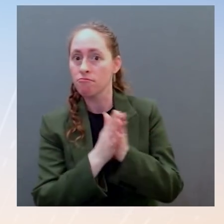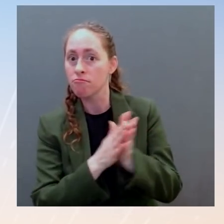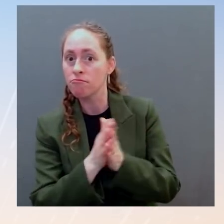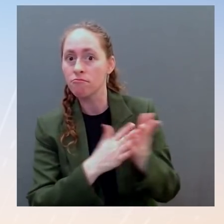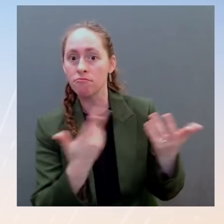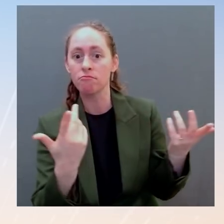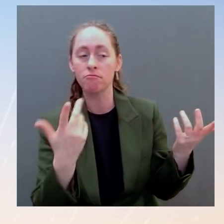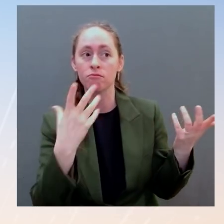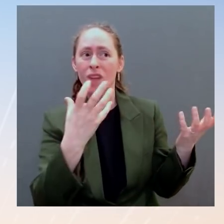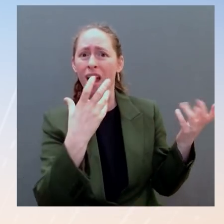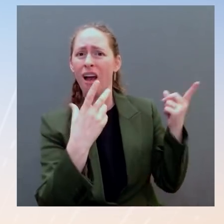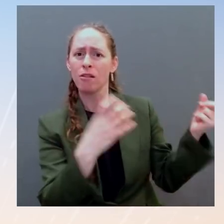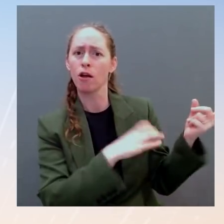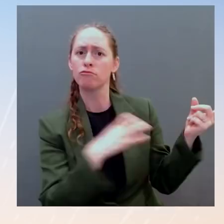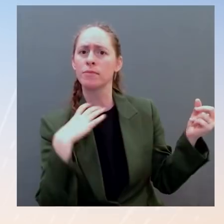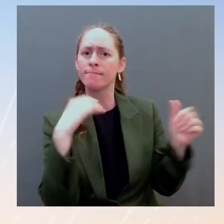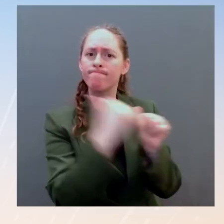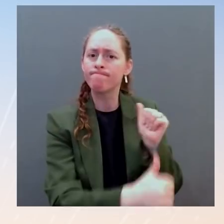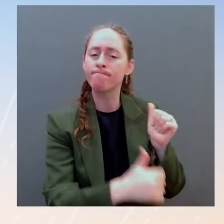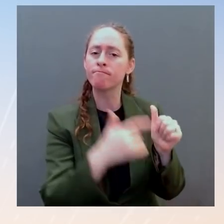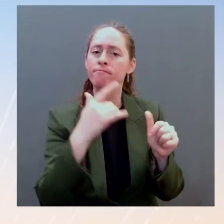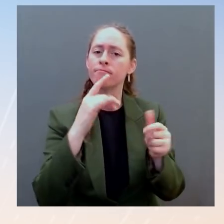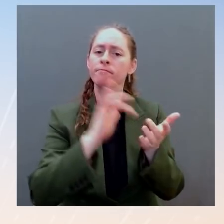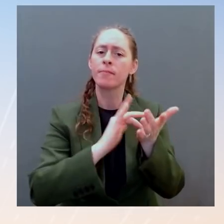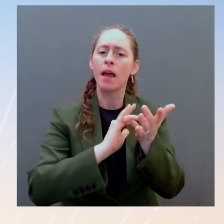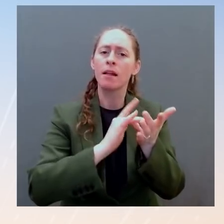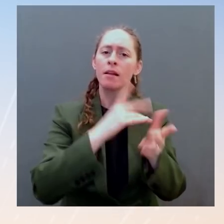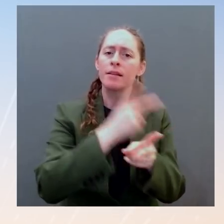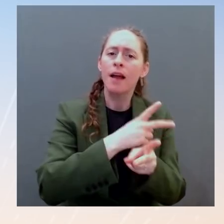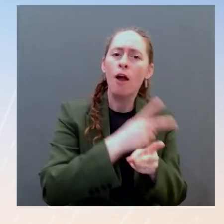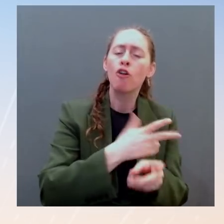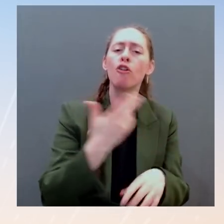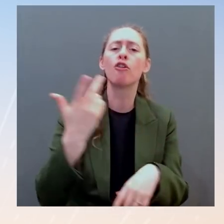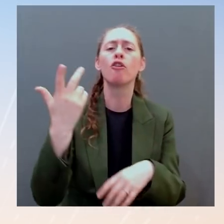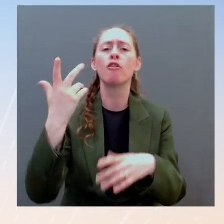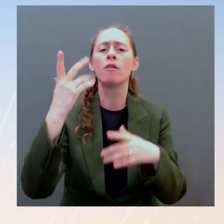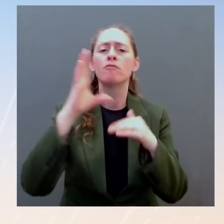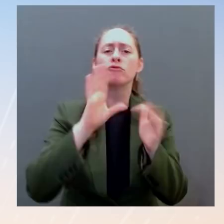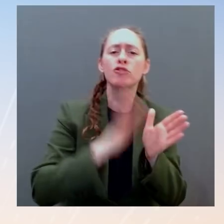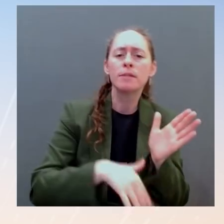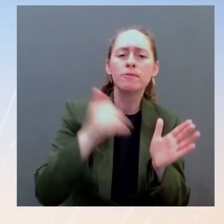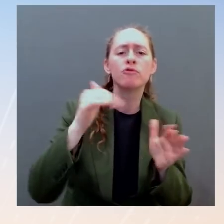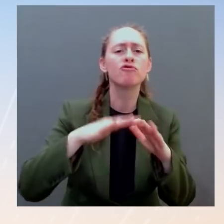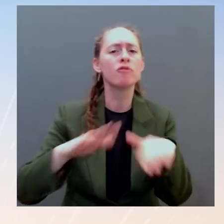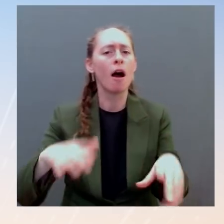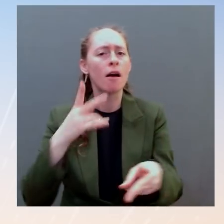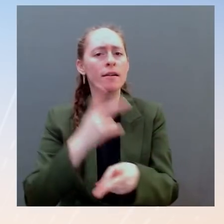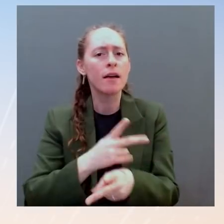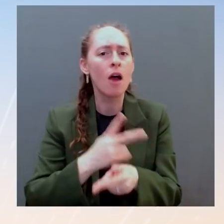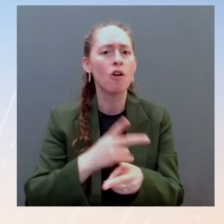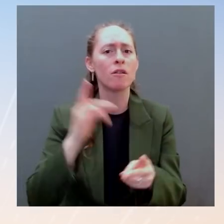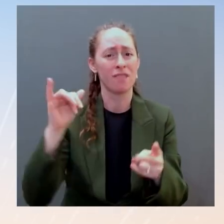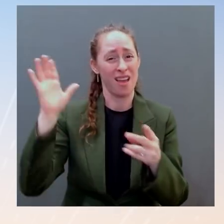Those are all steps that are based on the President's proposals. The Press: the President has pushed those spending proposals. The San Francisco Federal Reserve released a report --